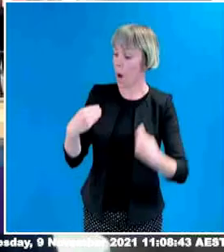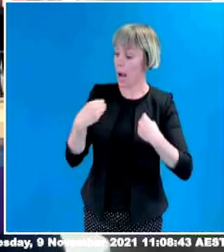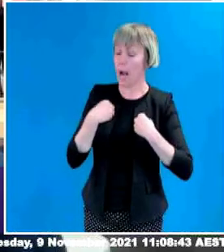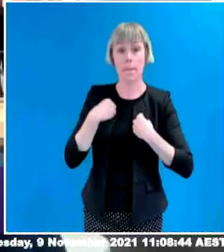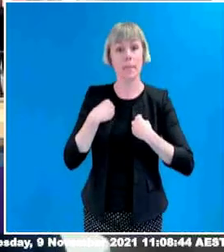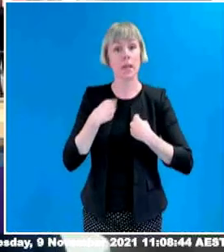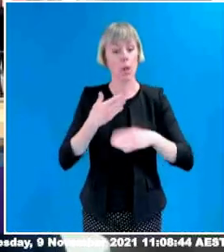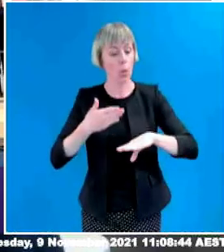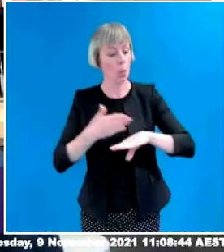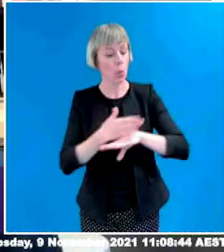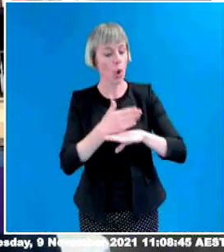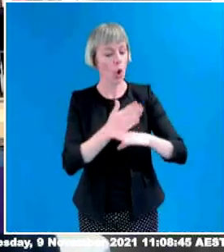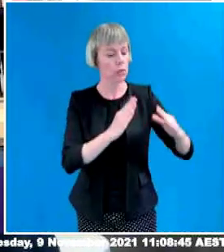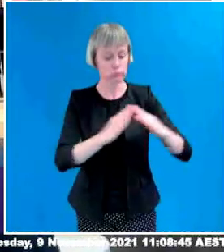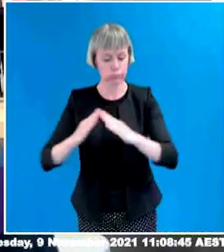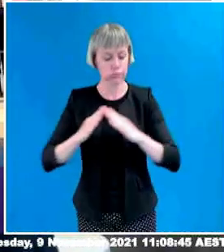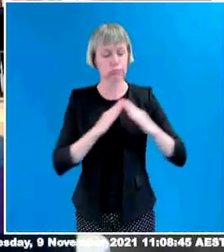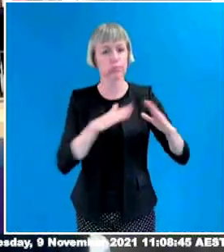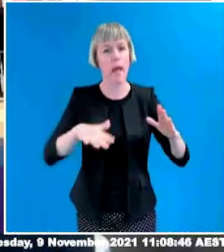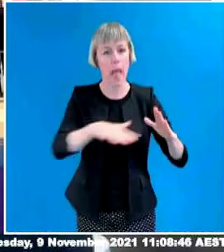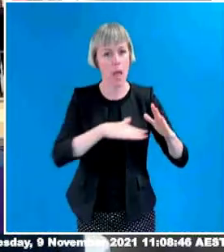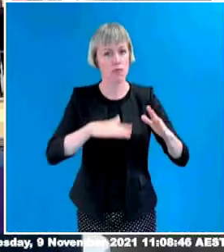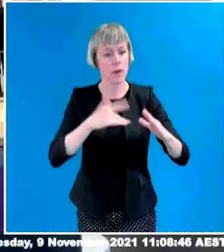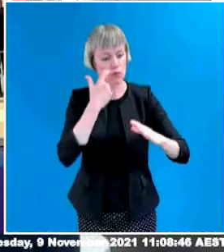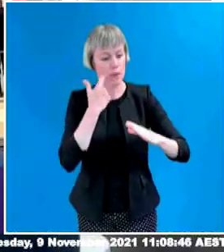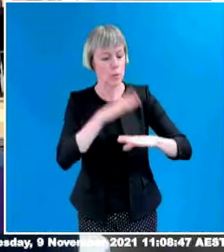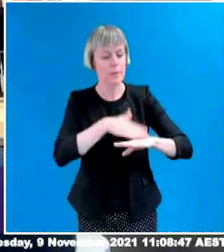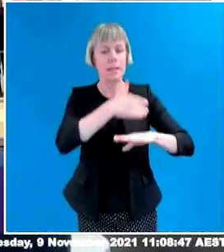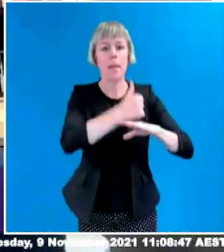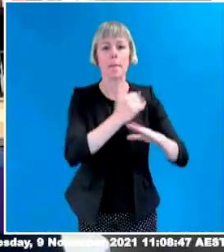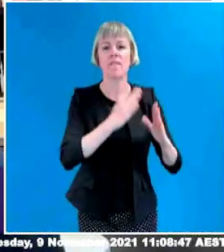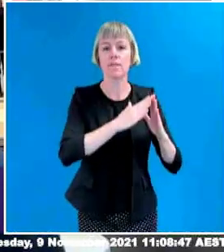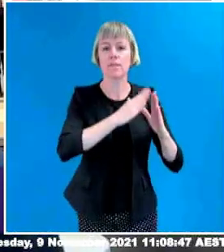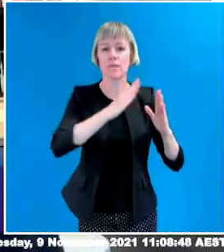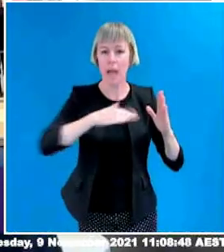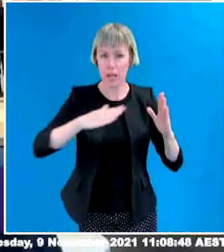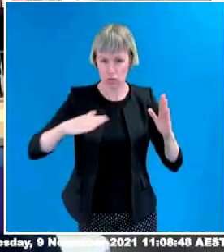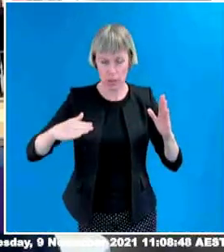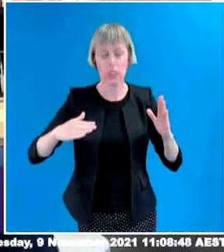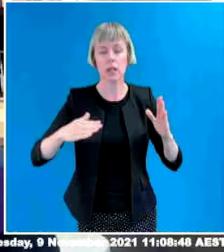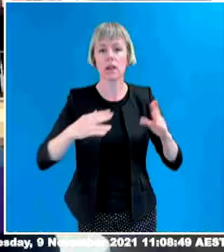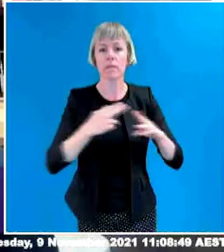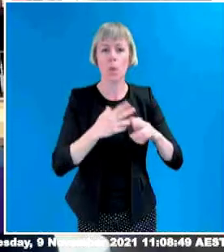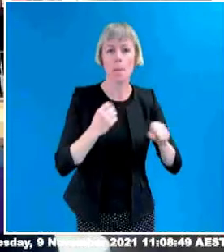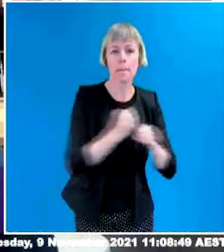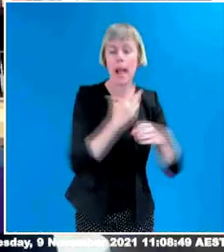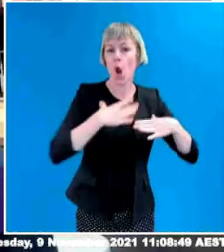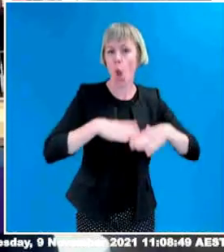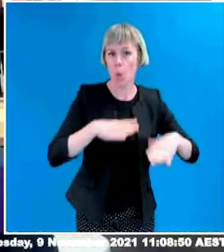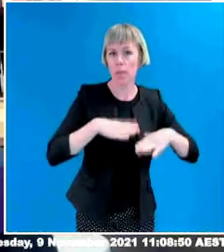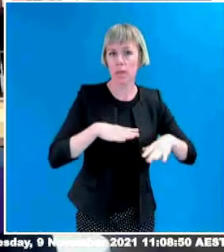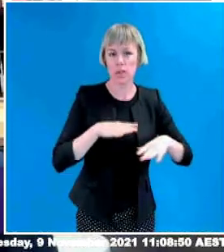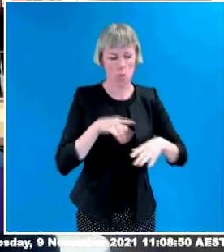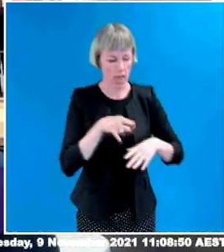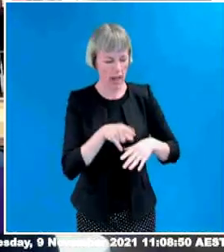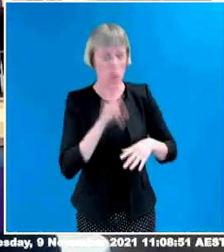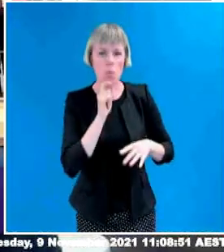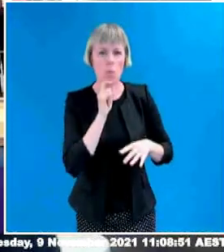garment factory, those rights may be less relevant but there would be rights particularly around the workplace that would be most relevant to them.